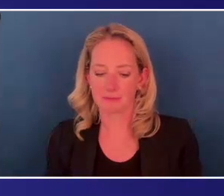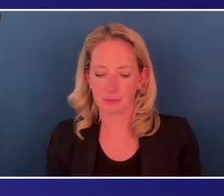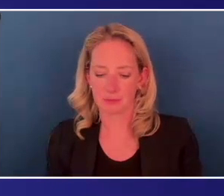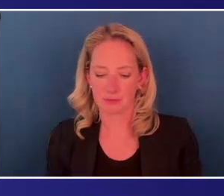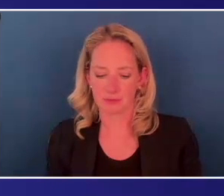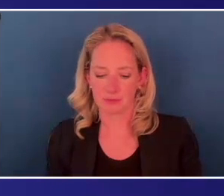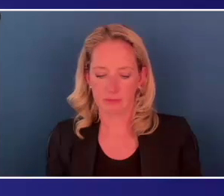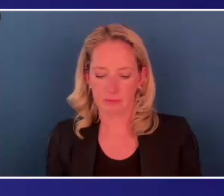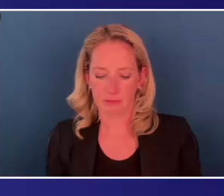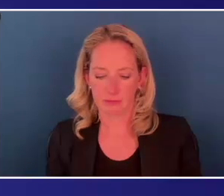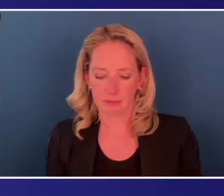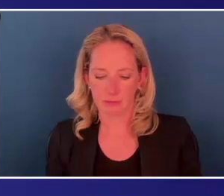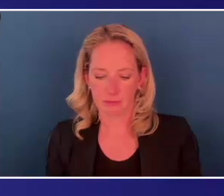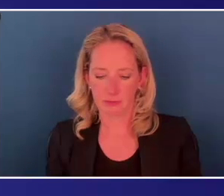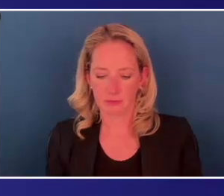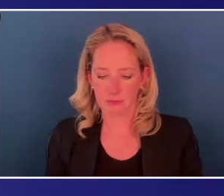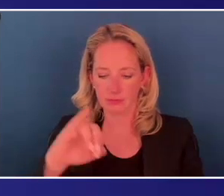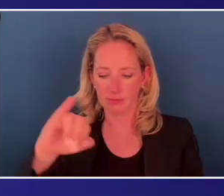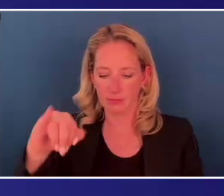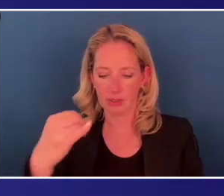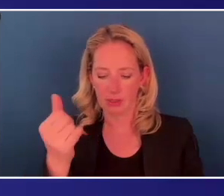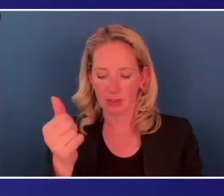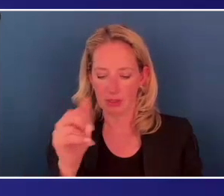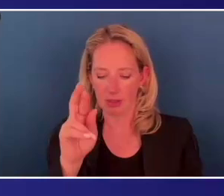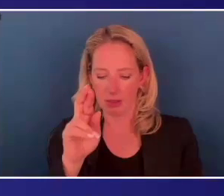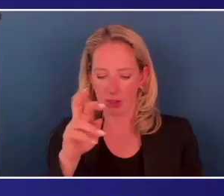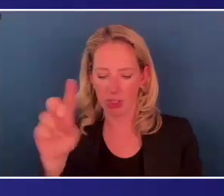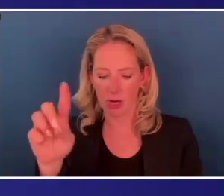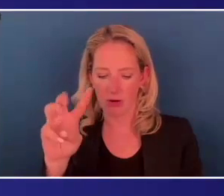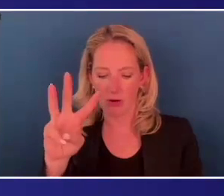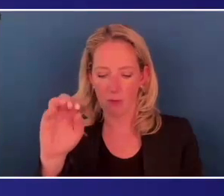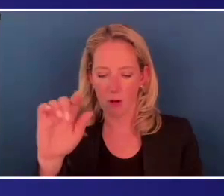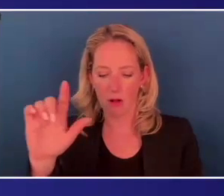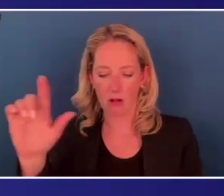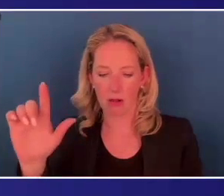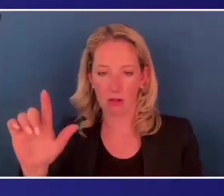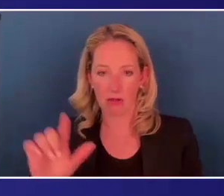Jared Wall.